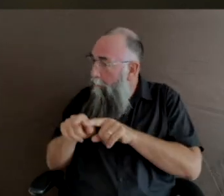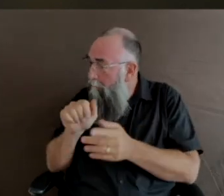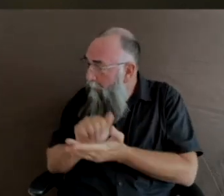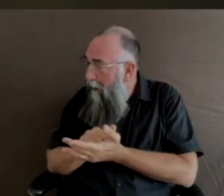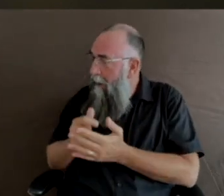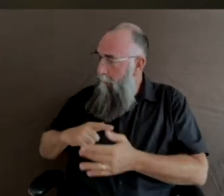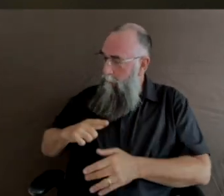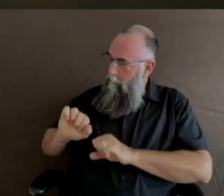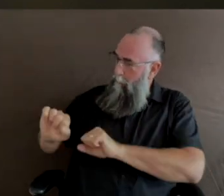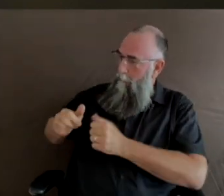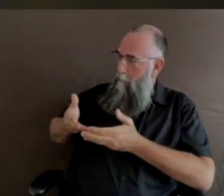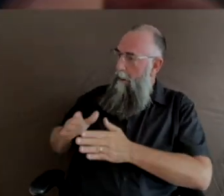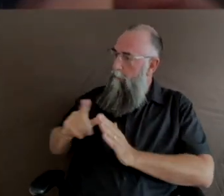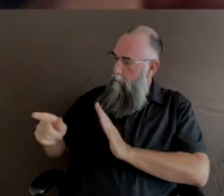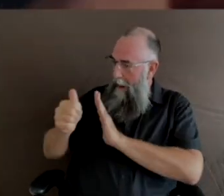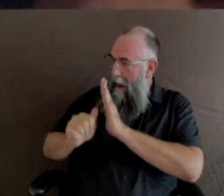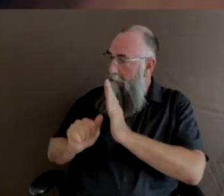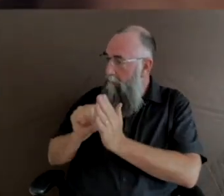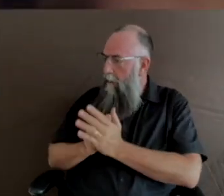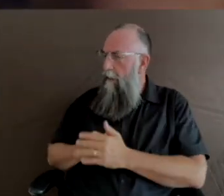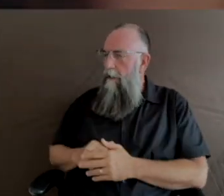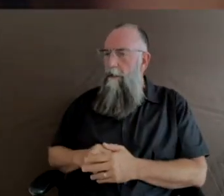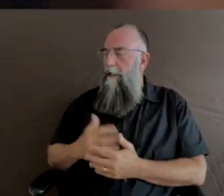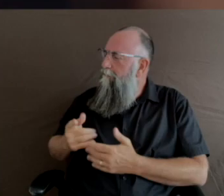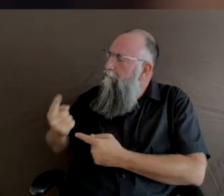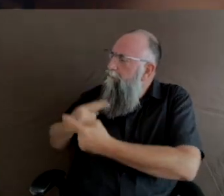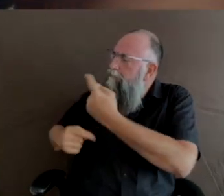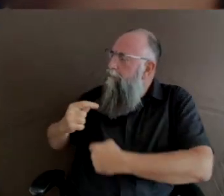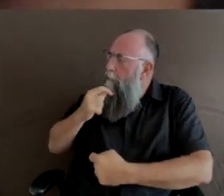and wonderful artist. Can you tell us a little bit about a couple of these works?